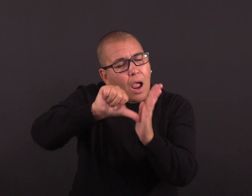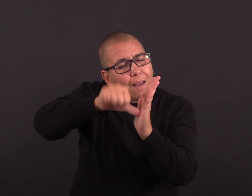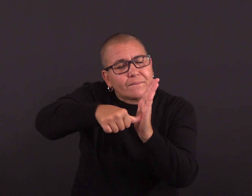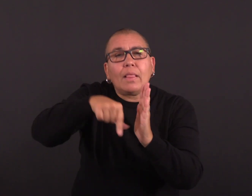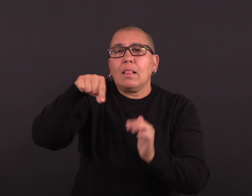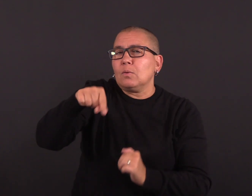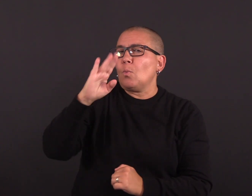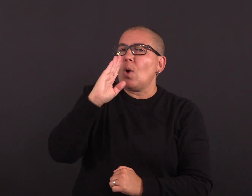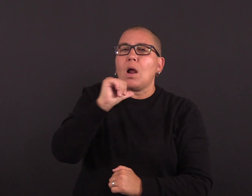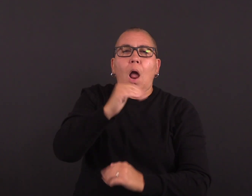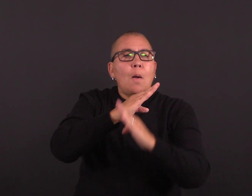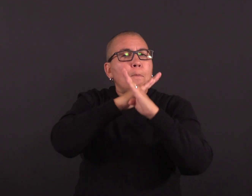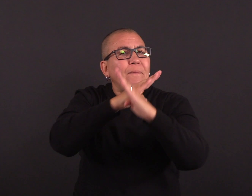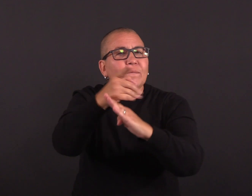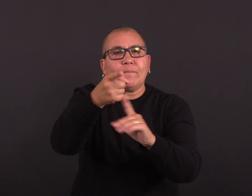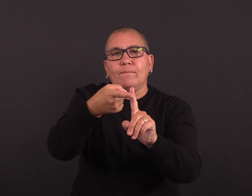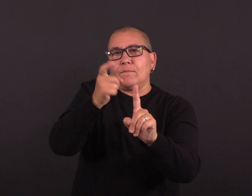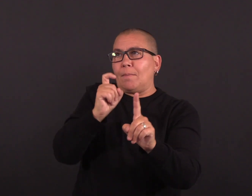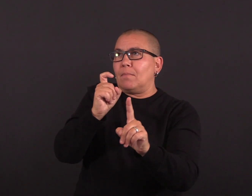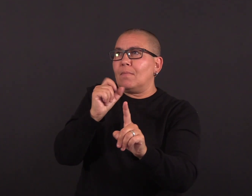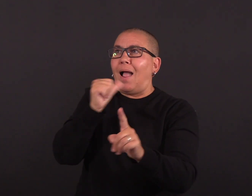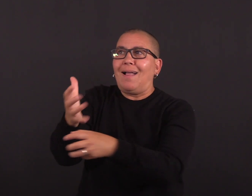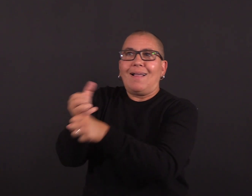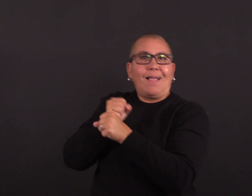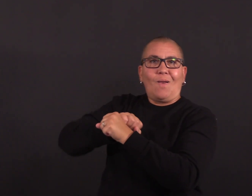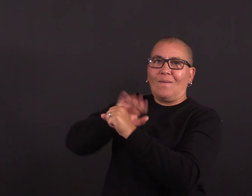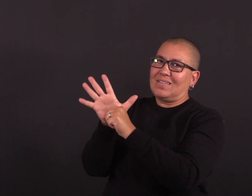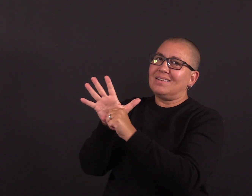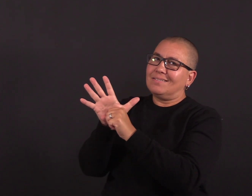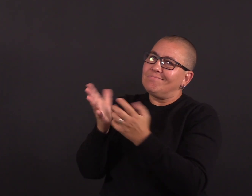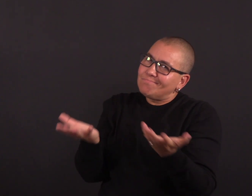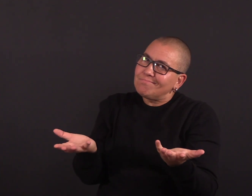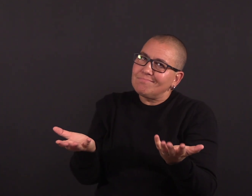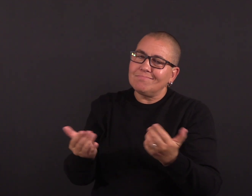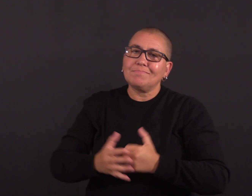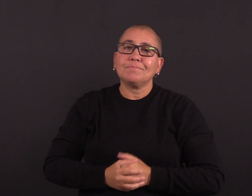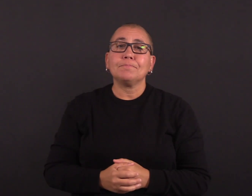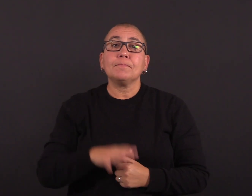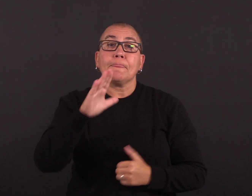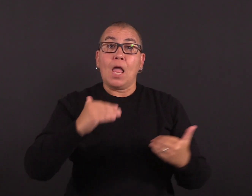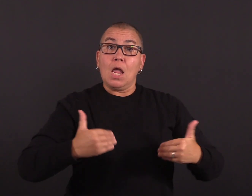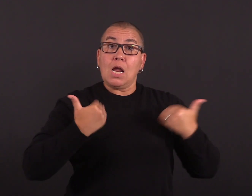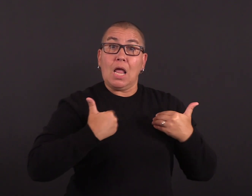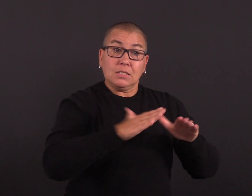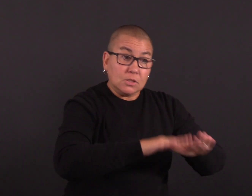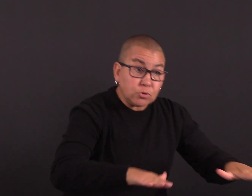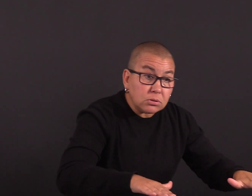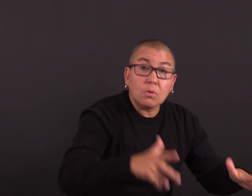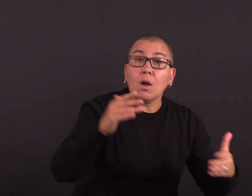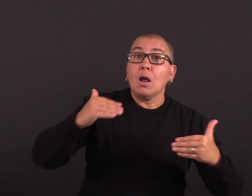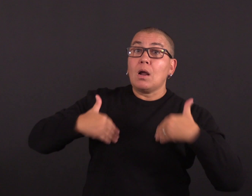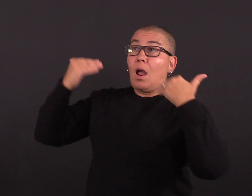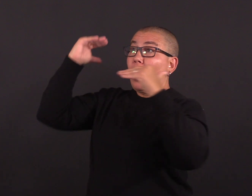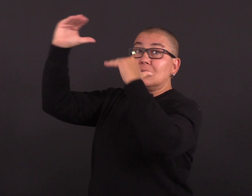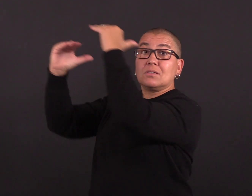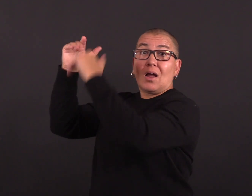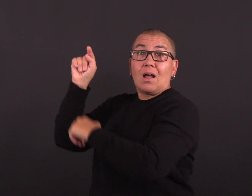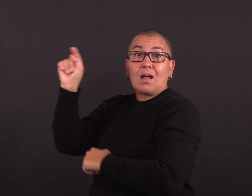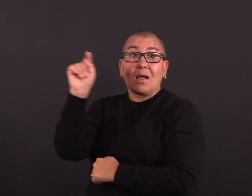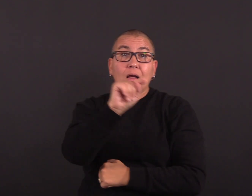and younger adults, Osterholm said the vaccine will offer them the same protective benefits.